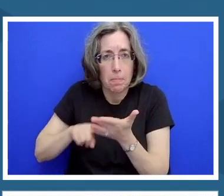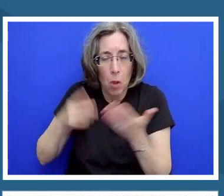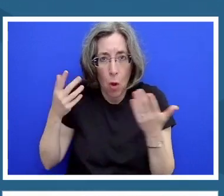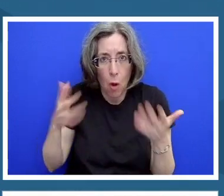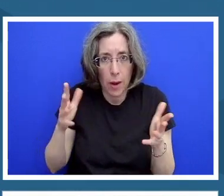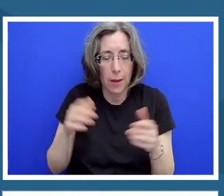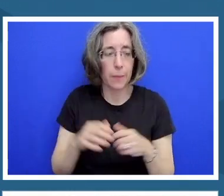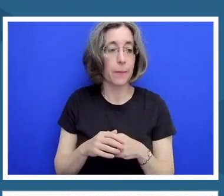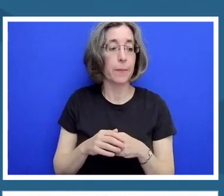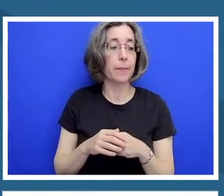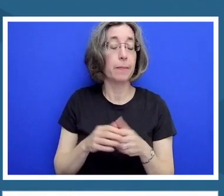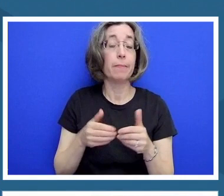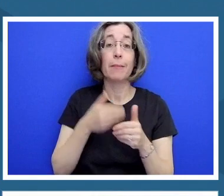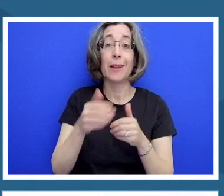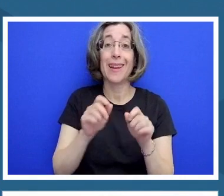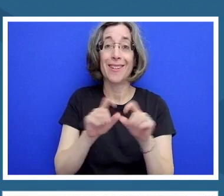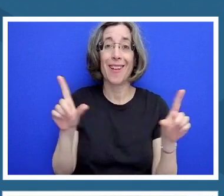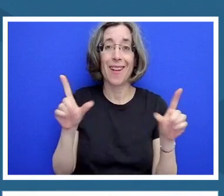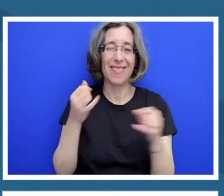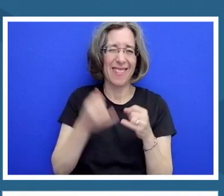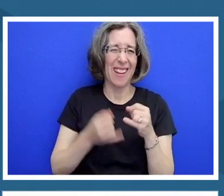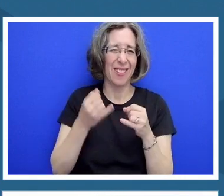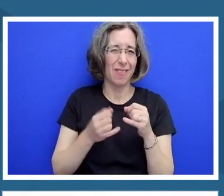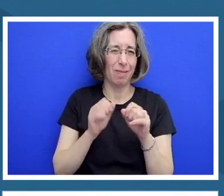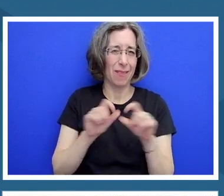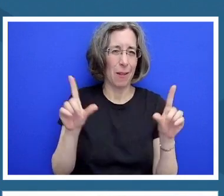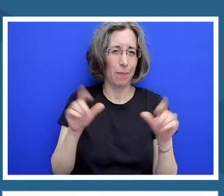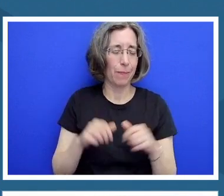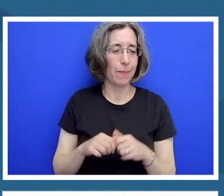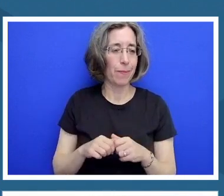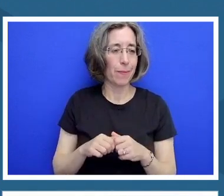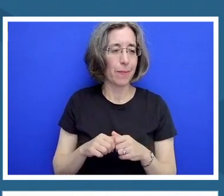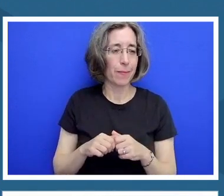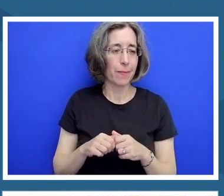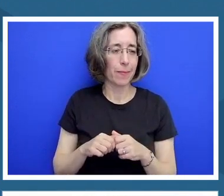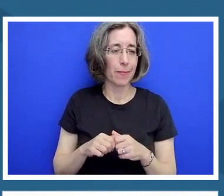slide which is my last slide i can tell